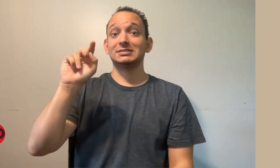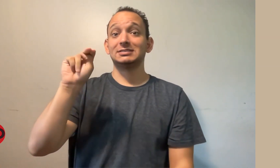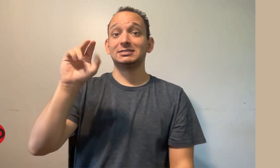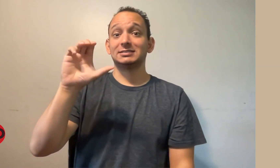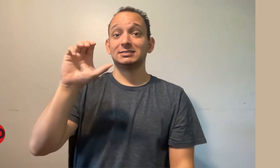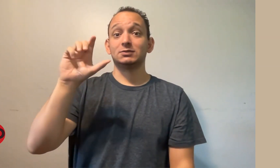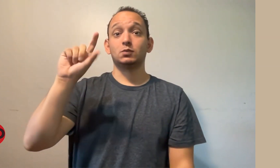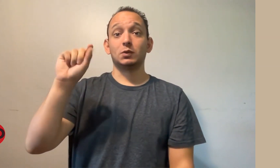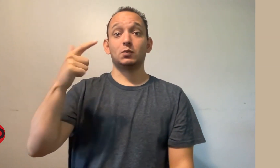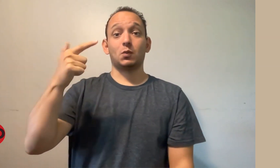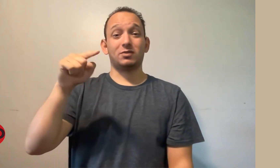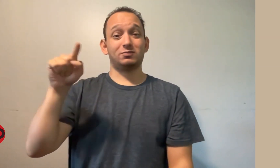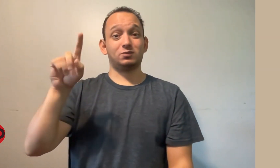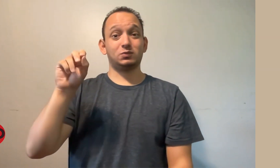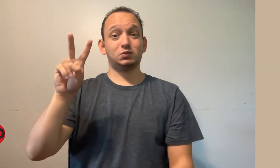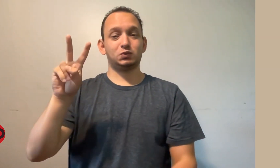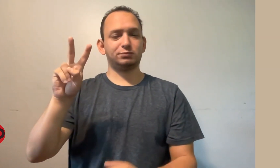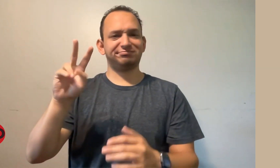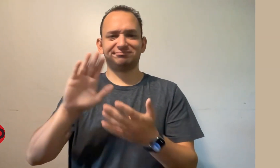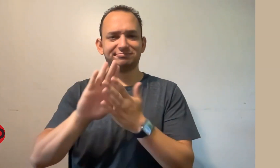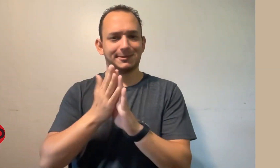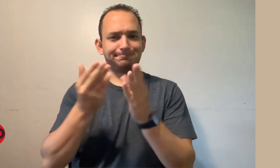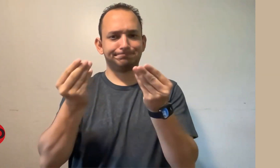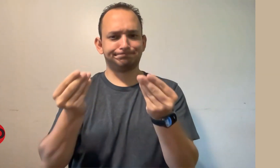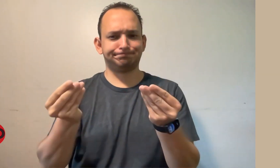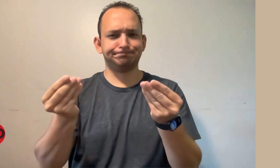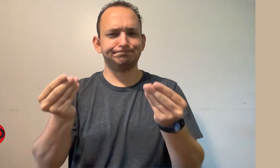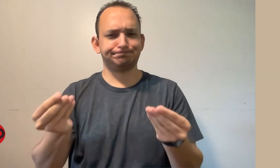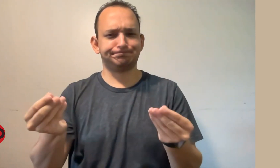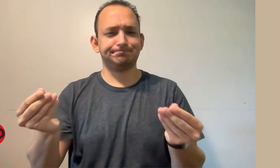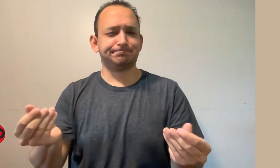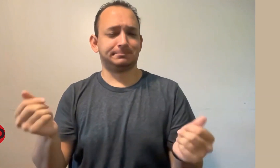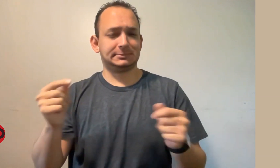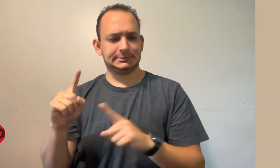seems to have slowed considerably, particularly since the CRTC’s